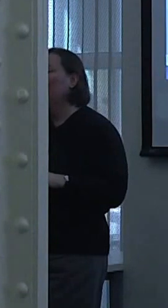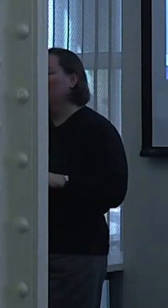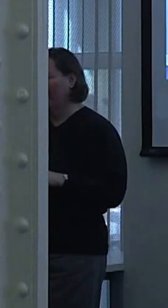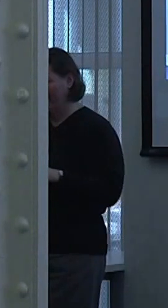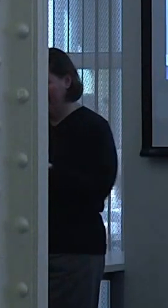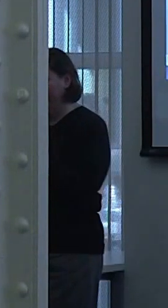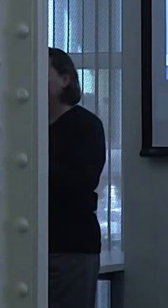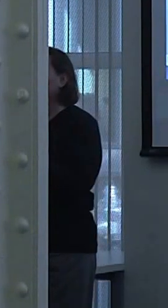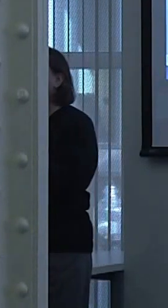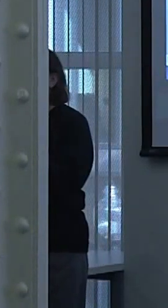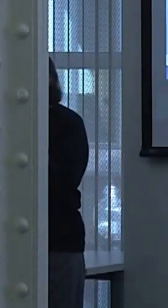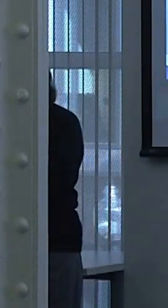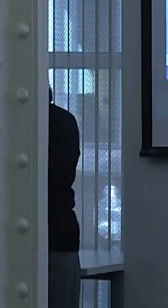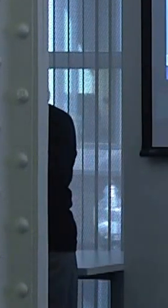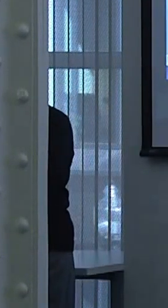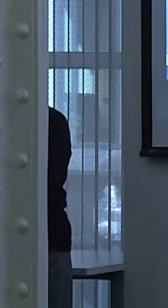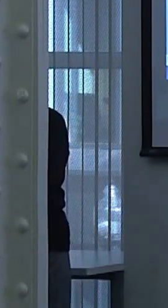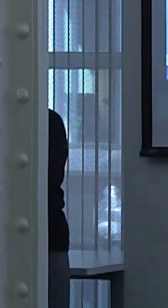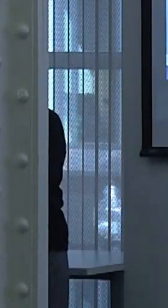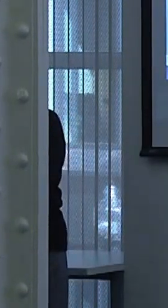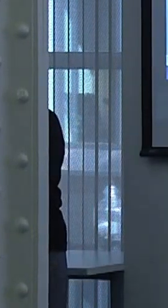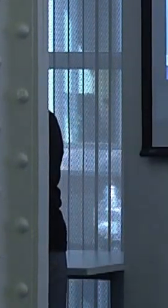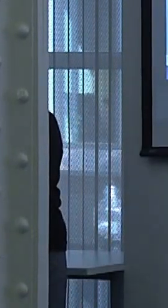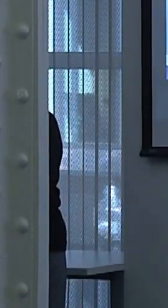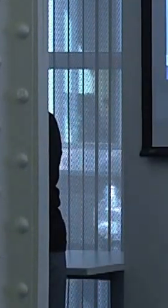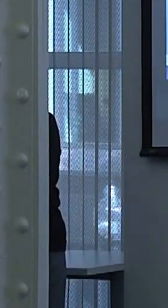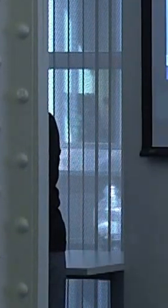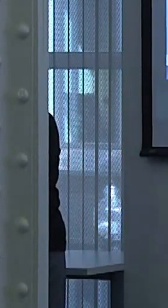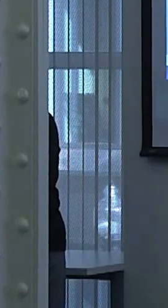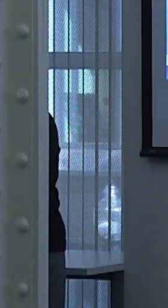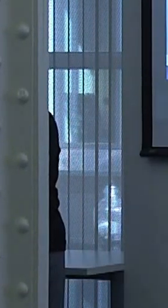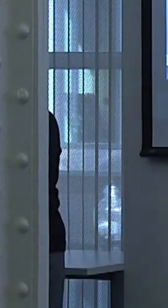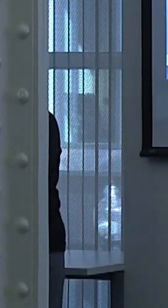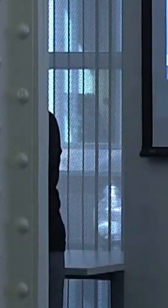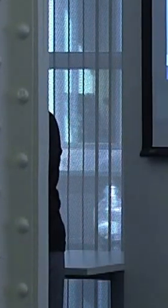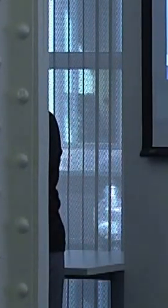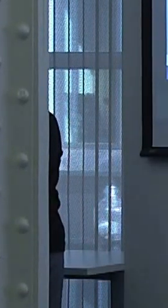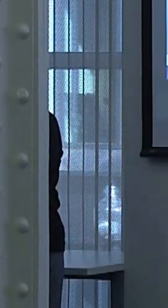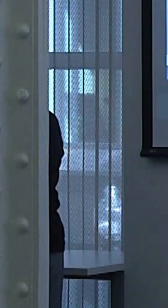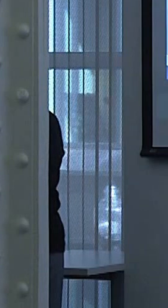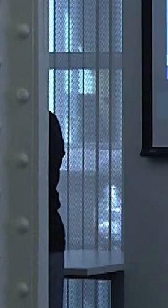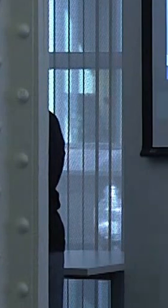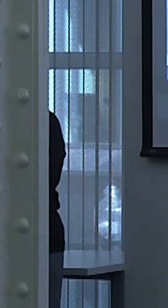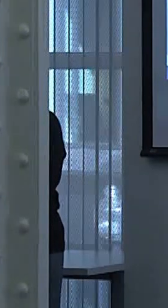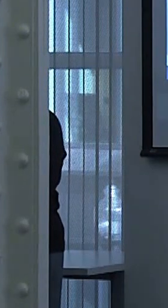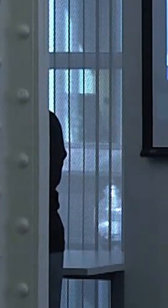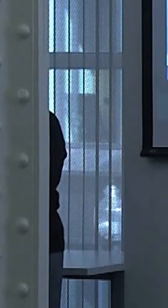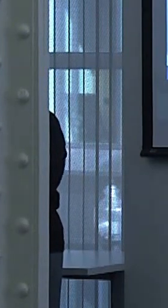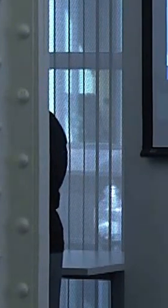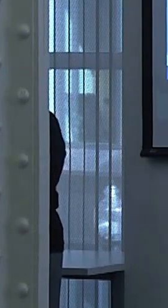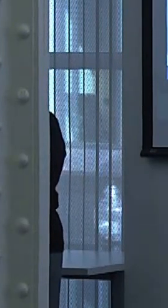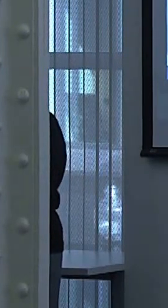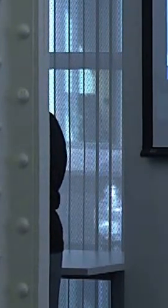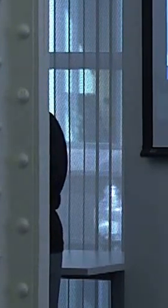I really tried to put my Master's Degree to work, but it was really hard to find a job